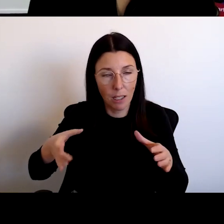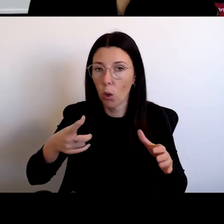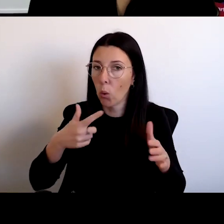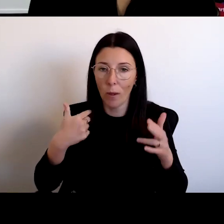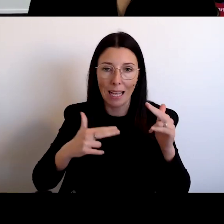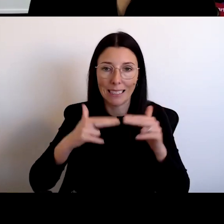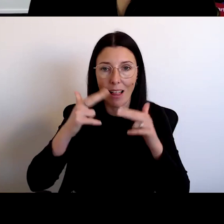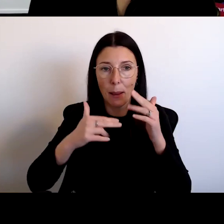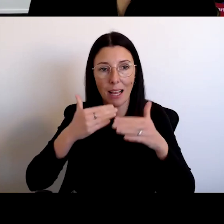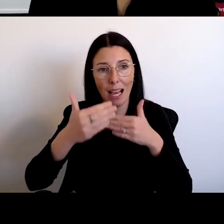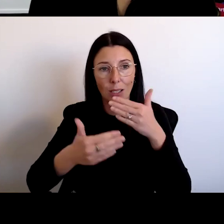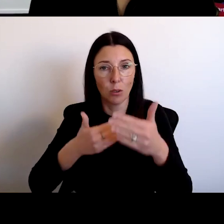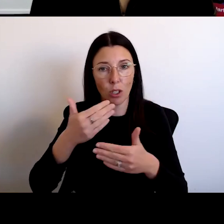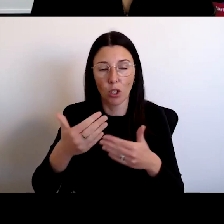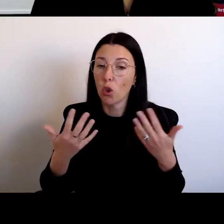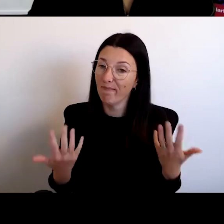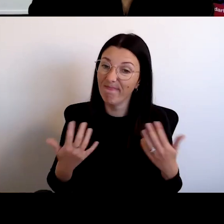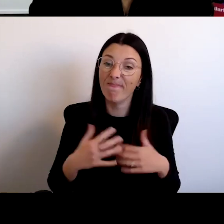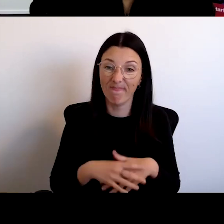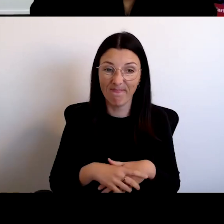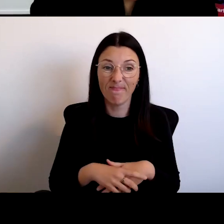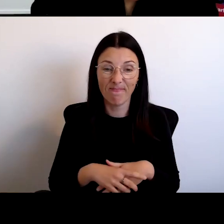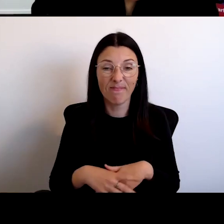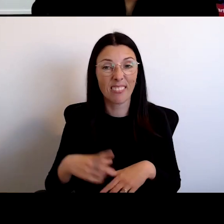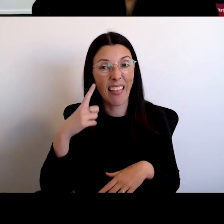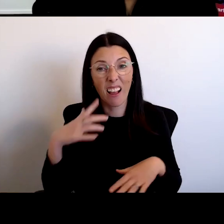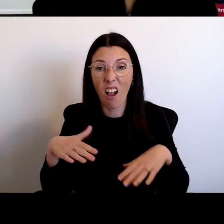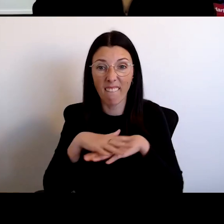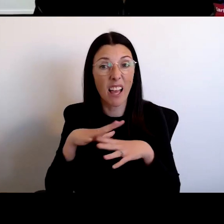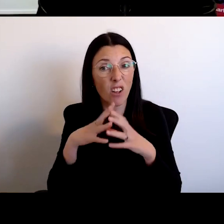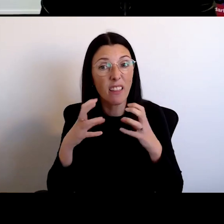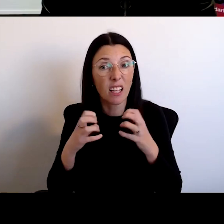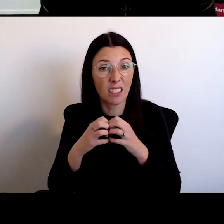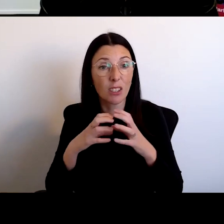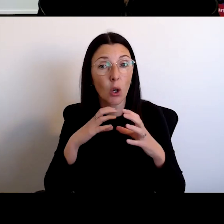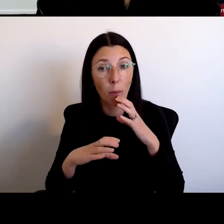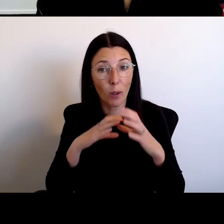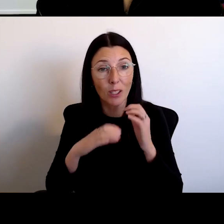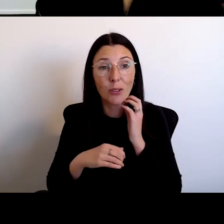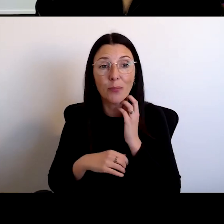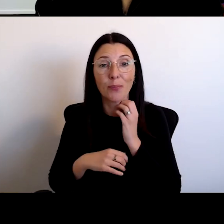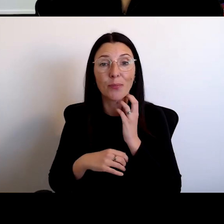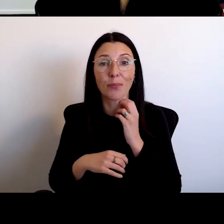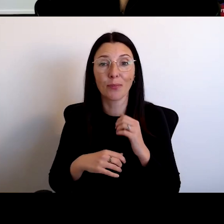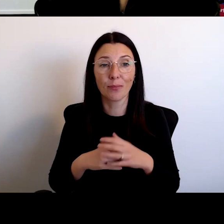Yeah, so that's probably covering communication I think. Unless there are any other questions.